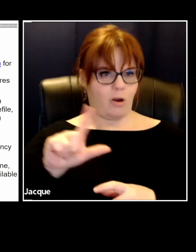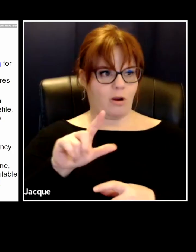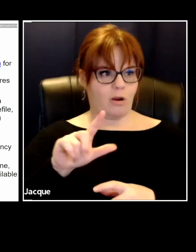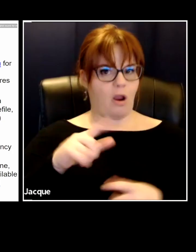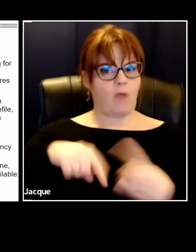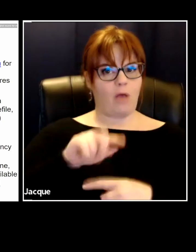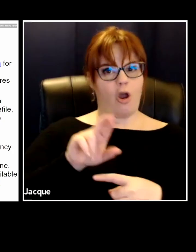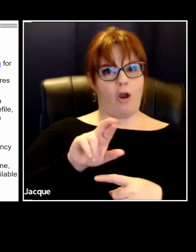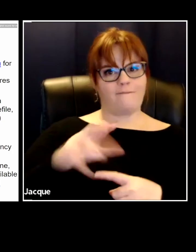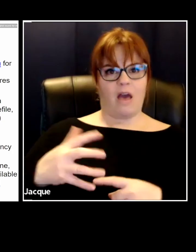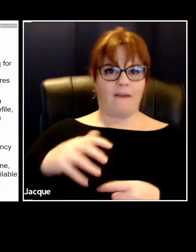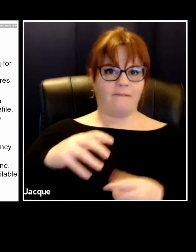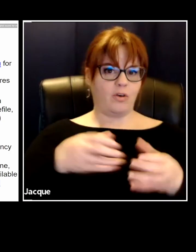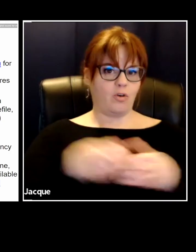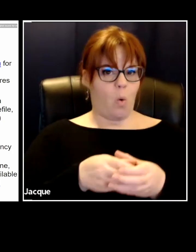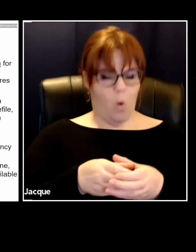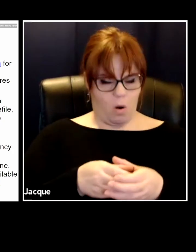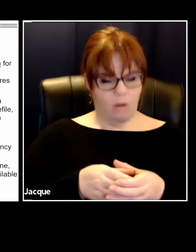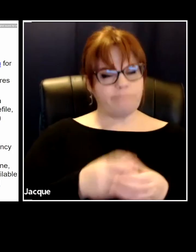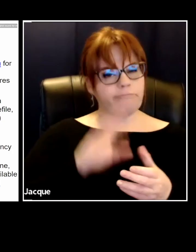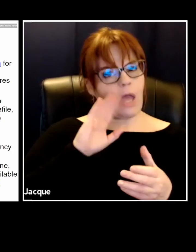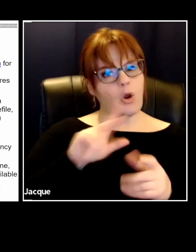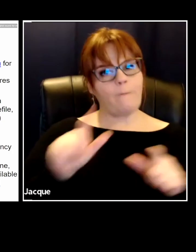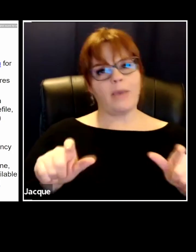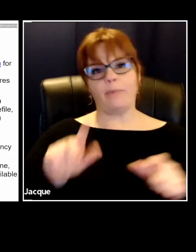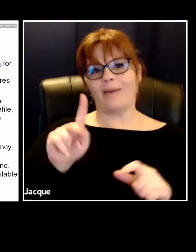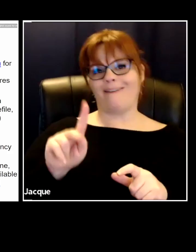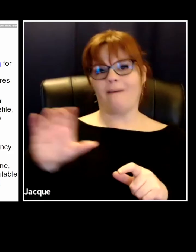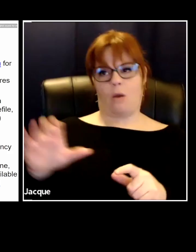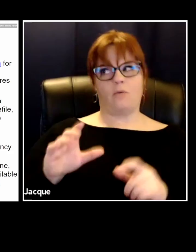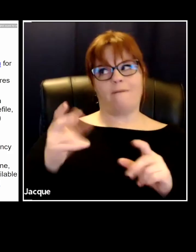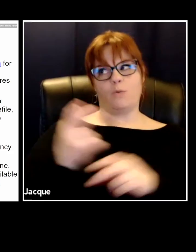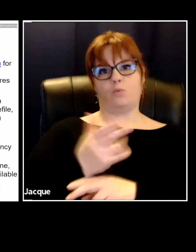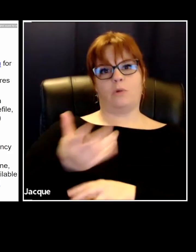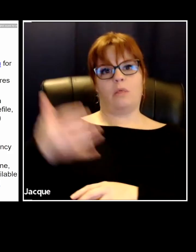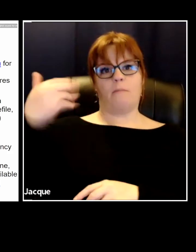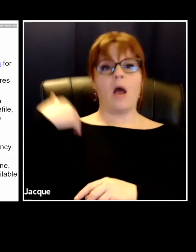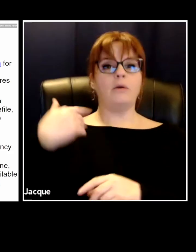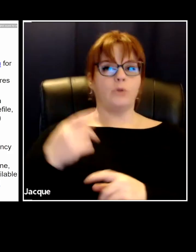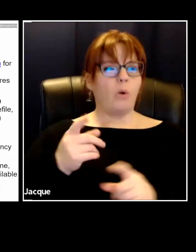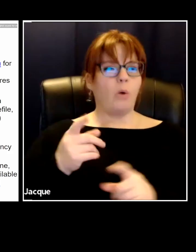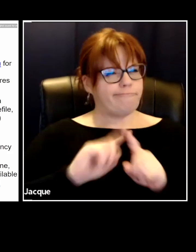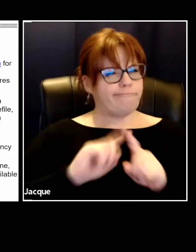at King County Metro have used that in the past. Um so a range of of other tools available there.